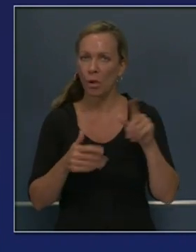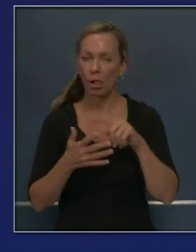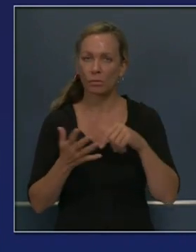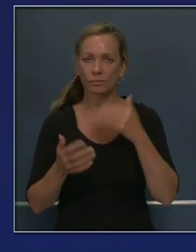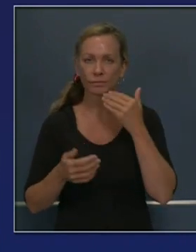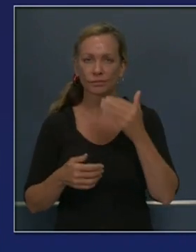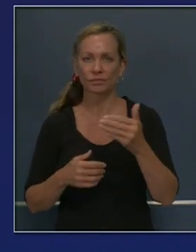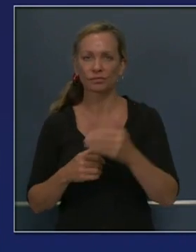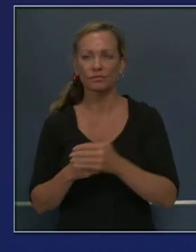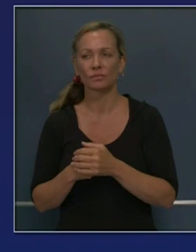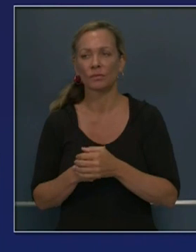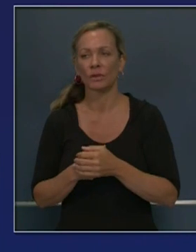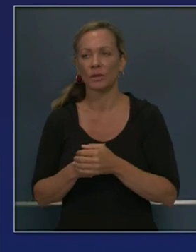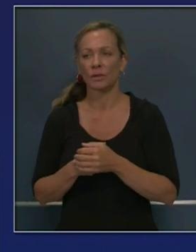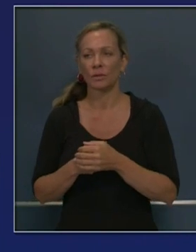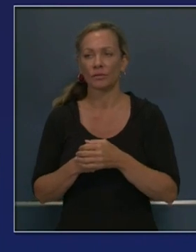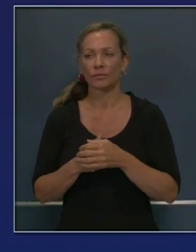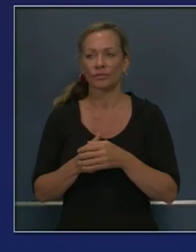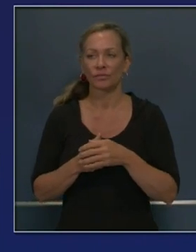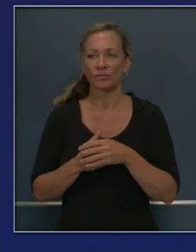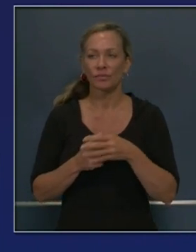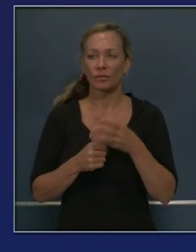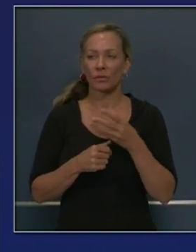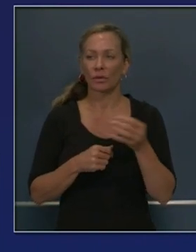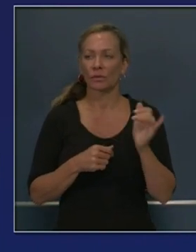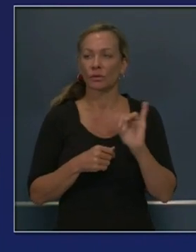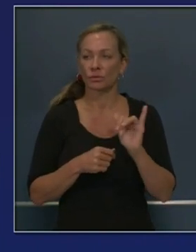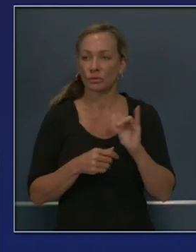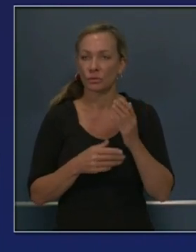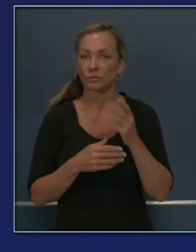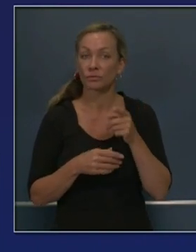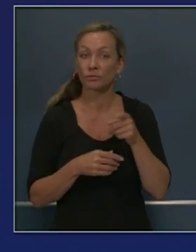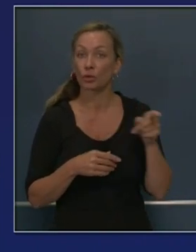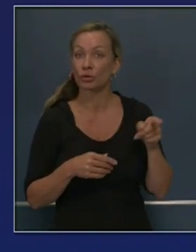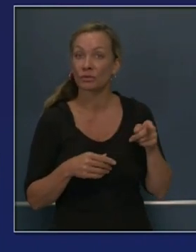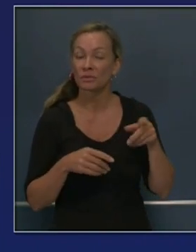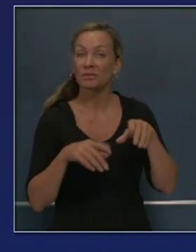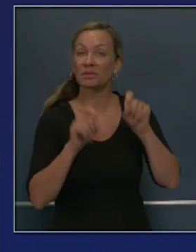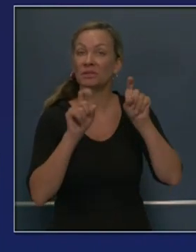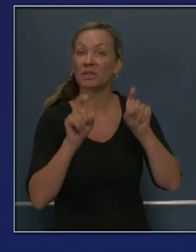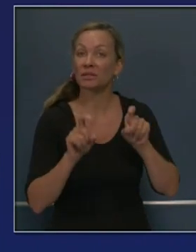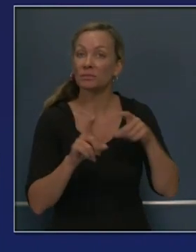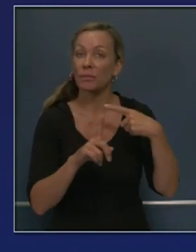AS WE PRESENT SUBSEQUENT INFORMATION OVER THE COURSE OF THE NEXT FEW DAYS. BUT, AGAIN PROGRESS IS MADE. PLUS THE SPECTRUM ON HOSPITALIZATIONS, ICUS, POSITIVITY RATE OVER THE SEVEN-